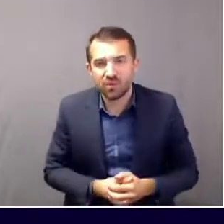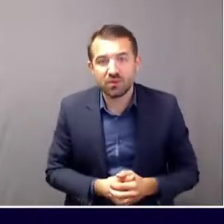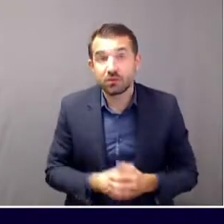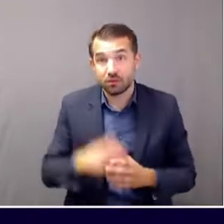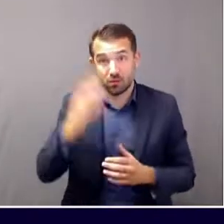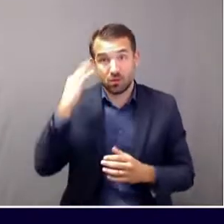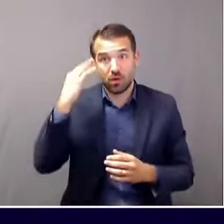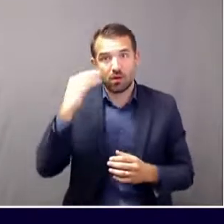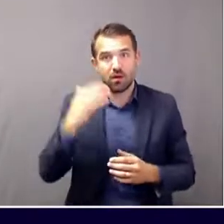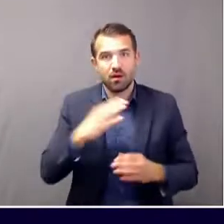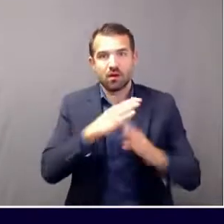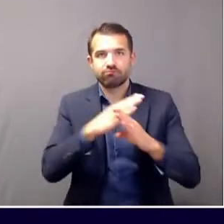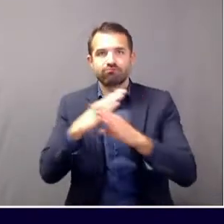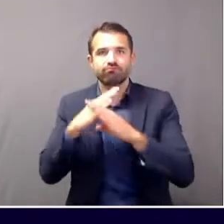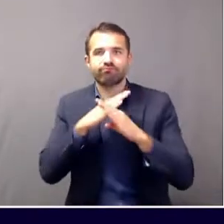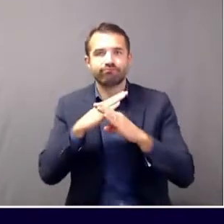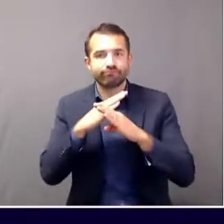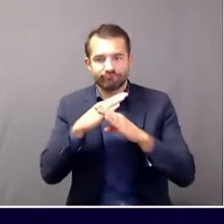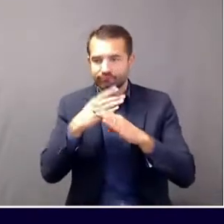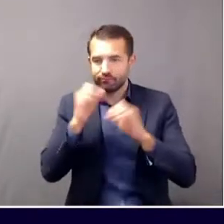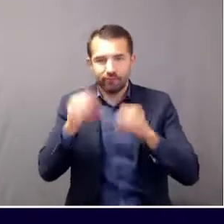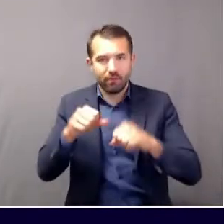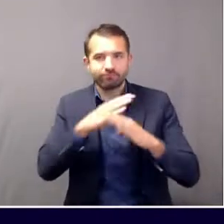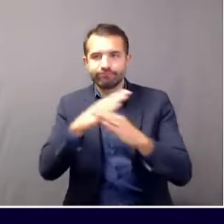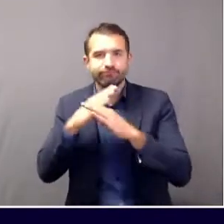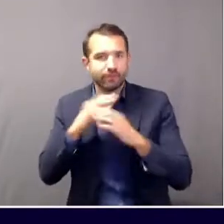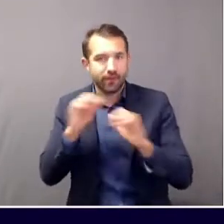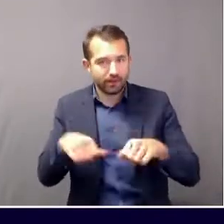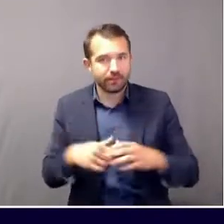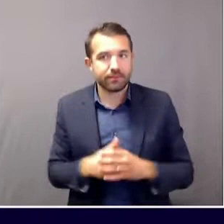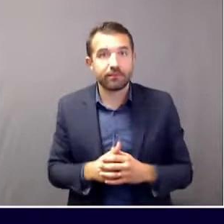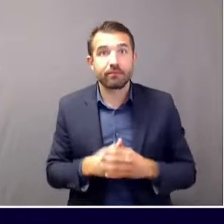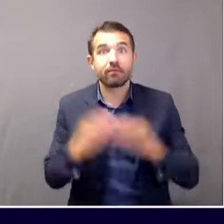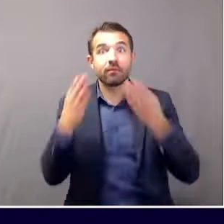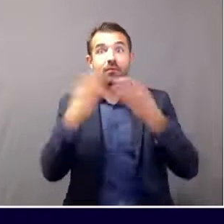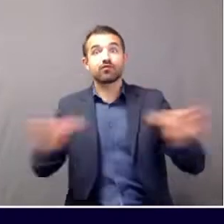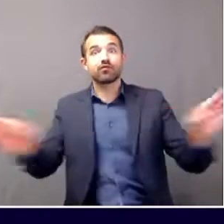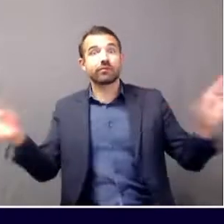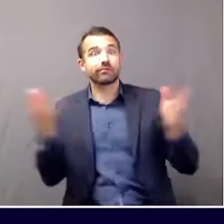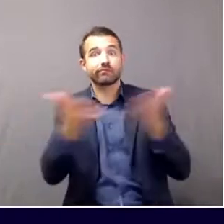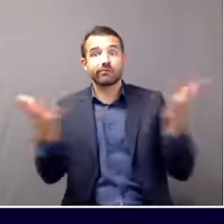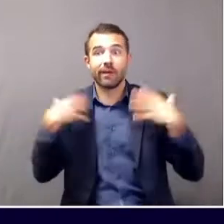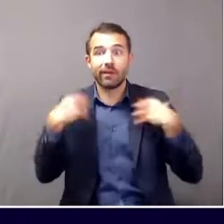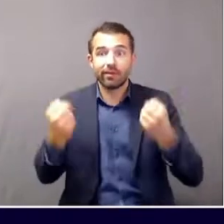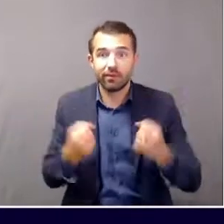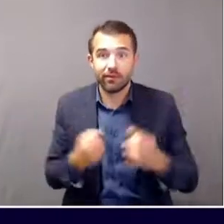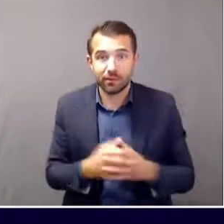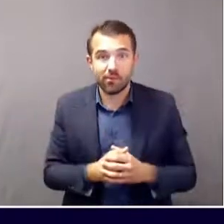in public health